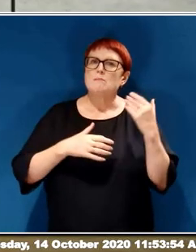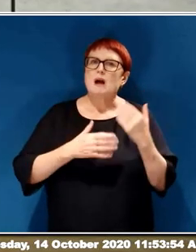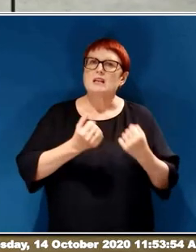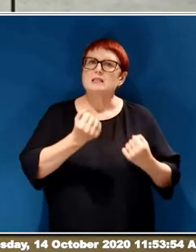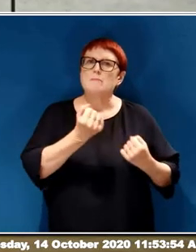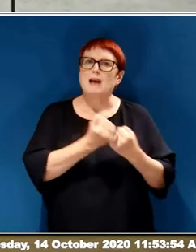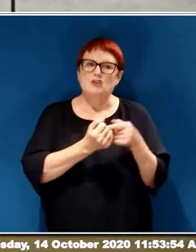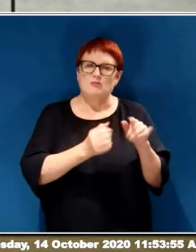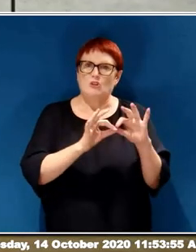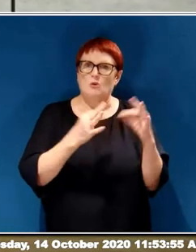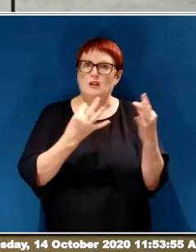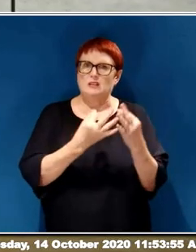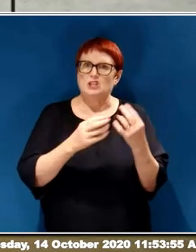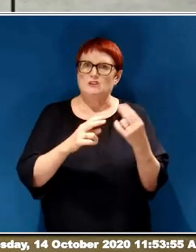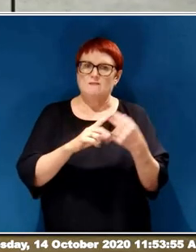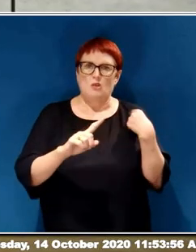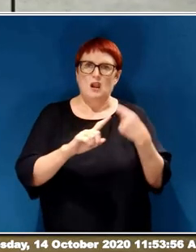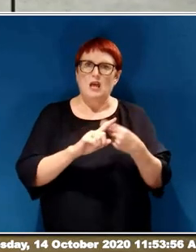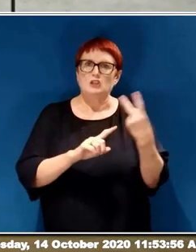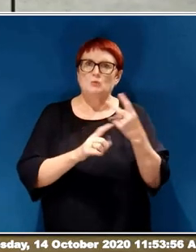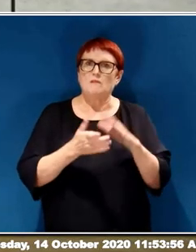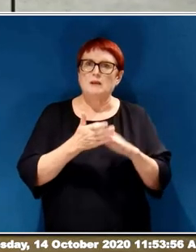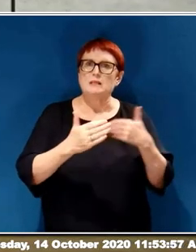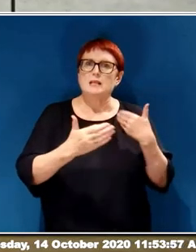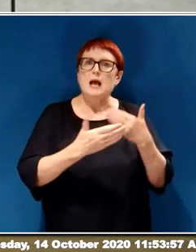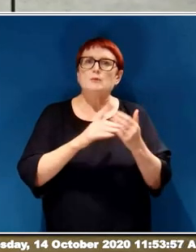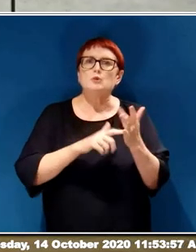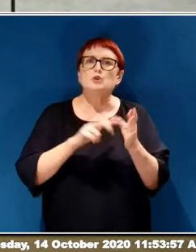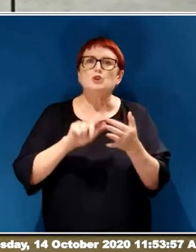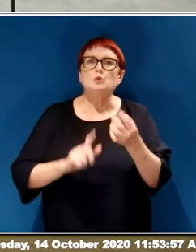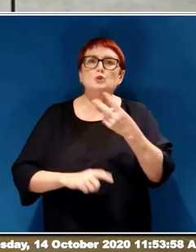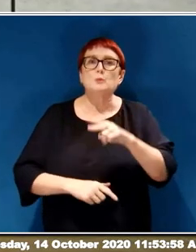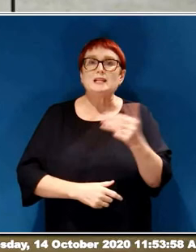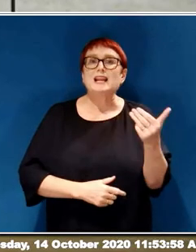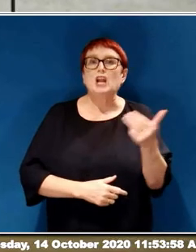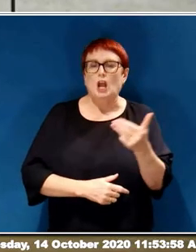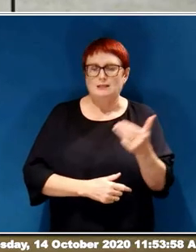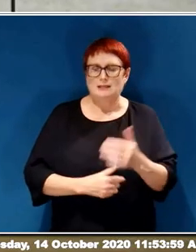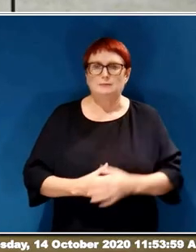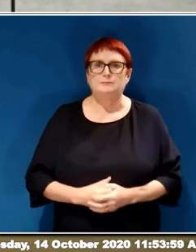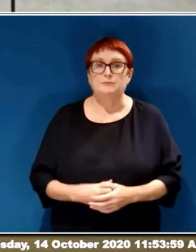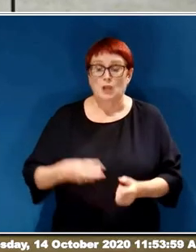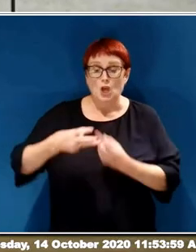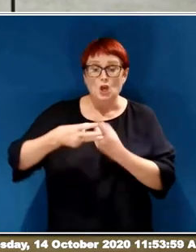Commissioner Galbally met the three witnesses since that time in the course of her work with this Commission.